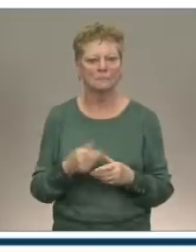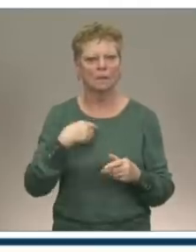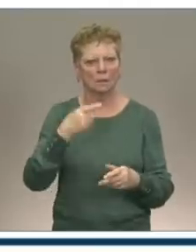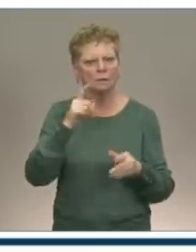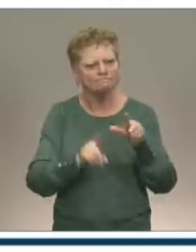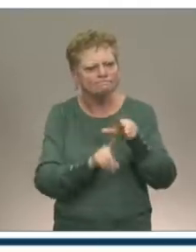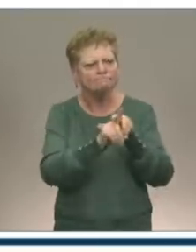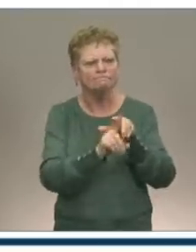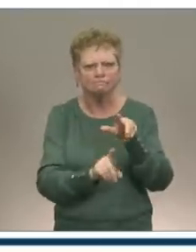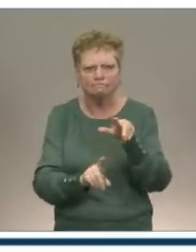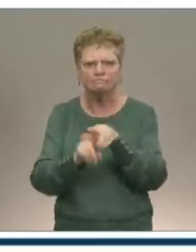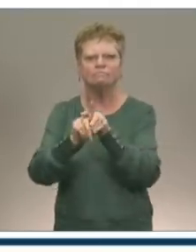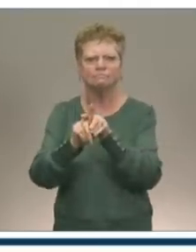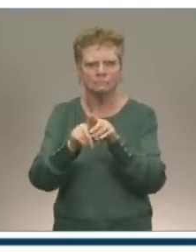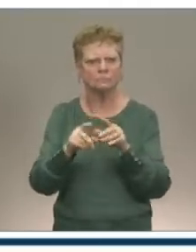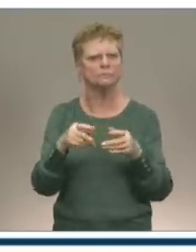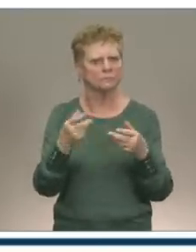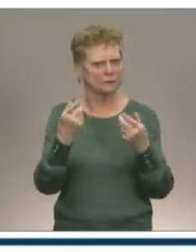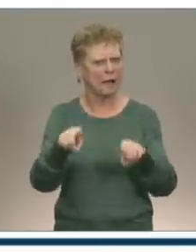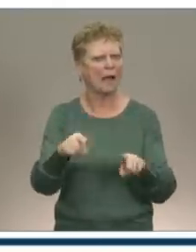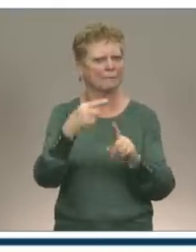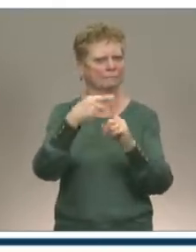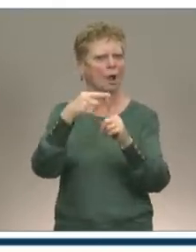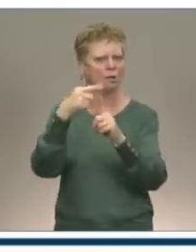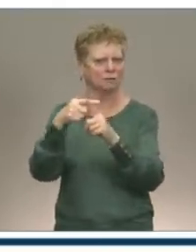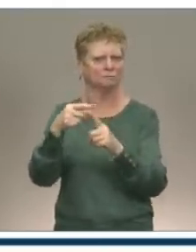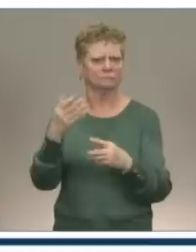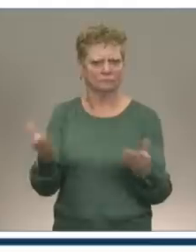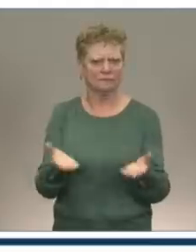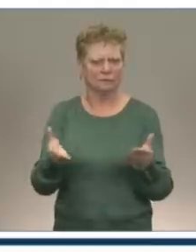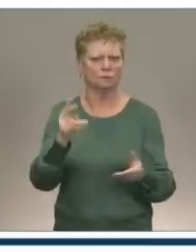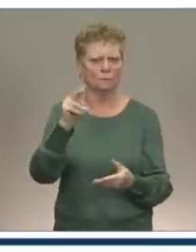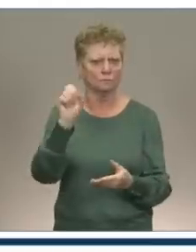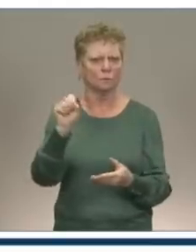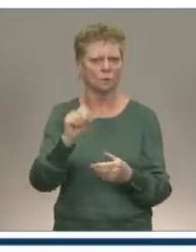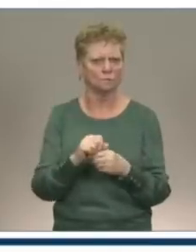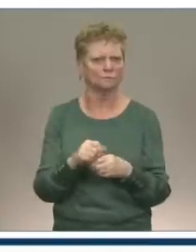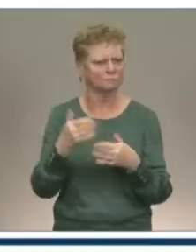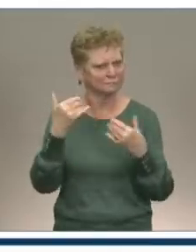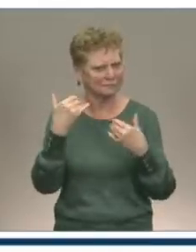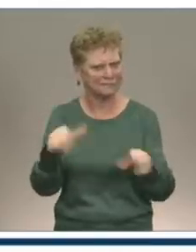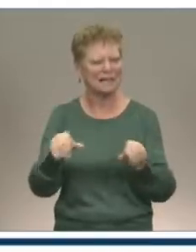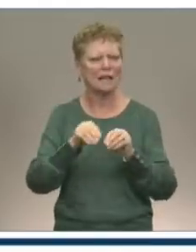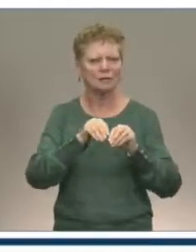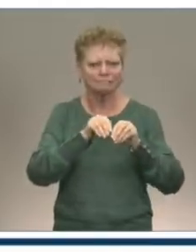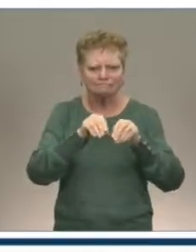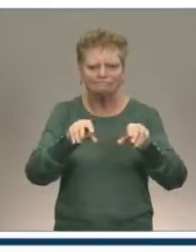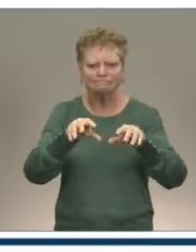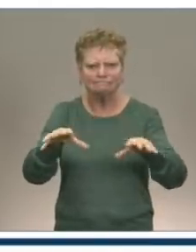covert 19 in nova scotia during this fourth wave there is ongoing transmission in the halifax area